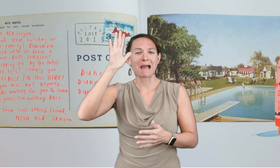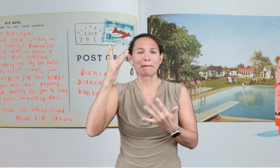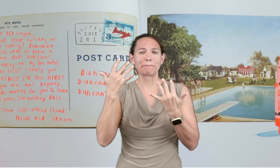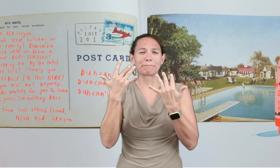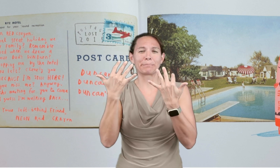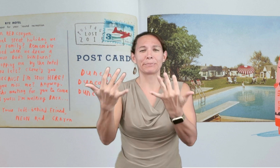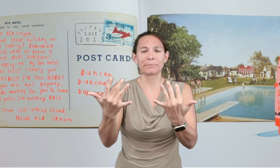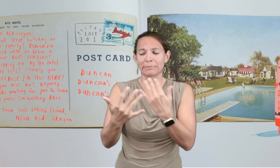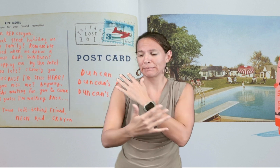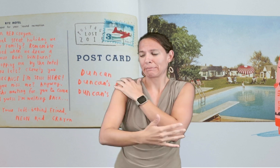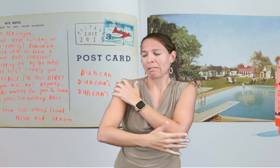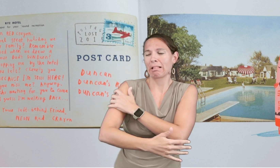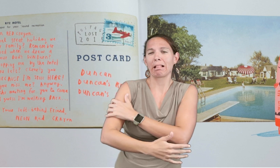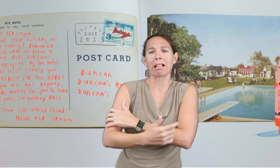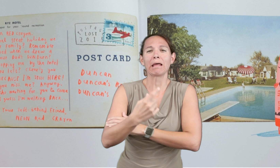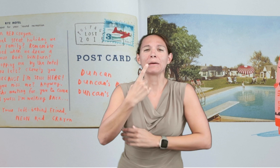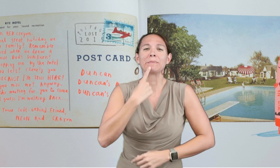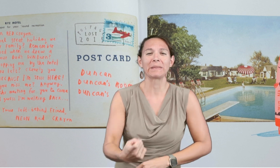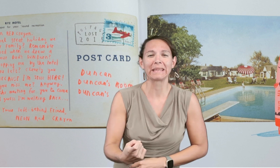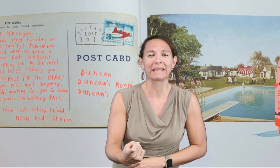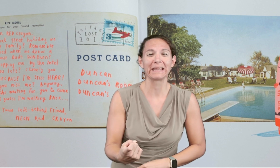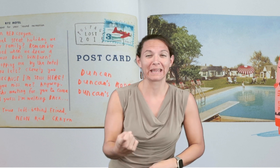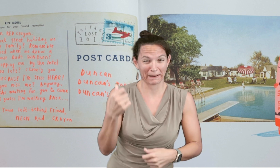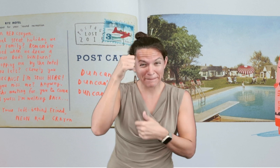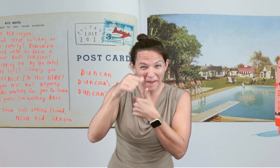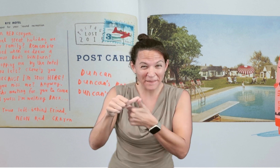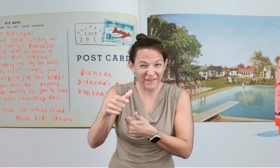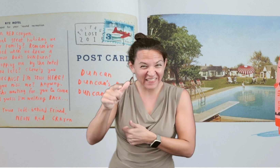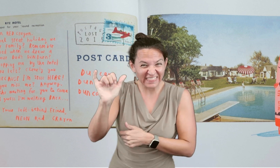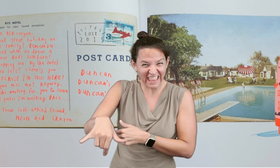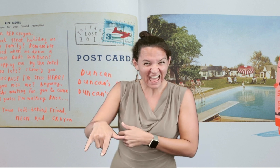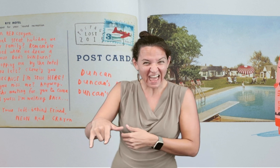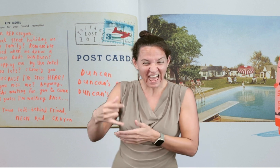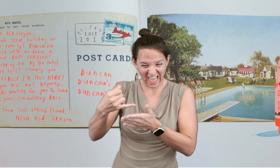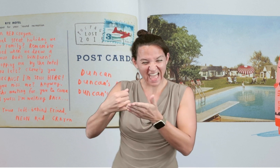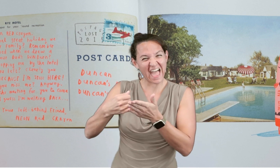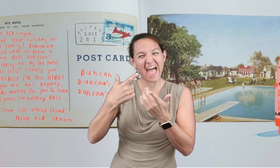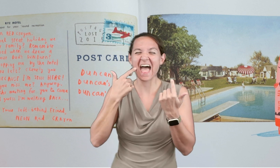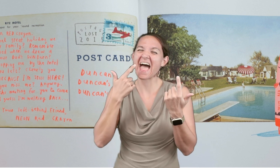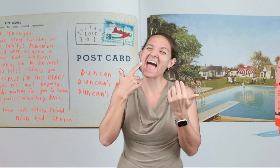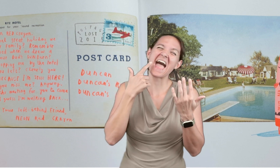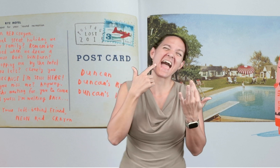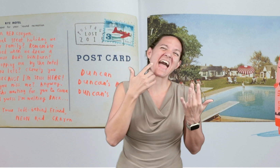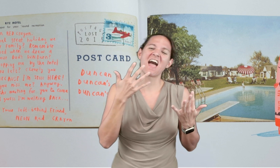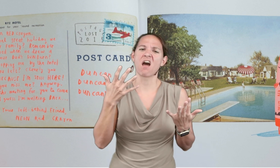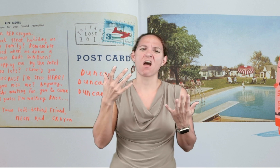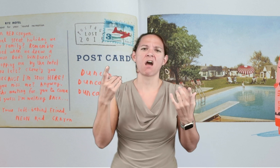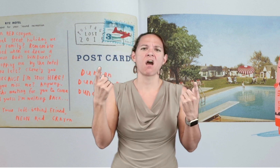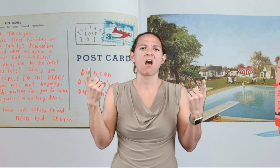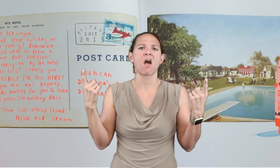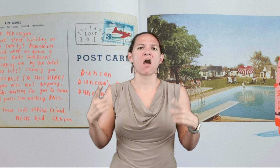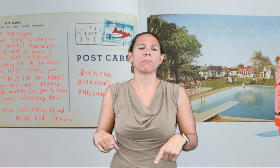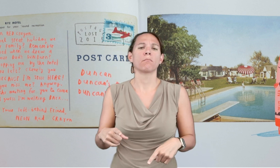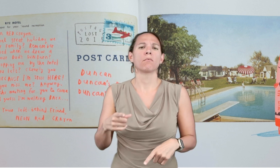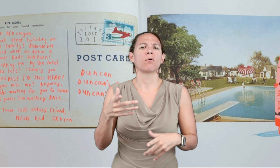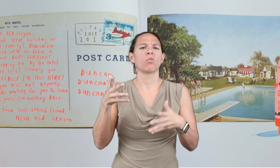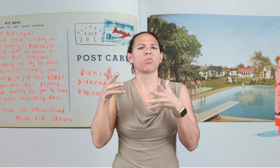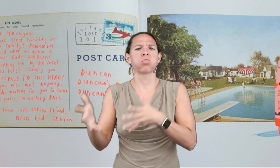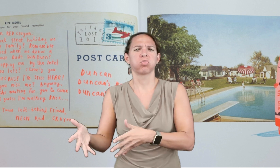were drawing a picture of your Dadʻs sunburn? Remember that? Ha ha. We laughed and laughed.